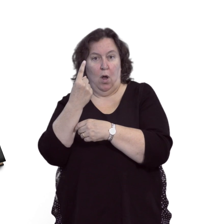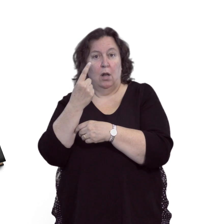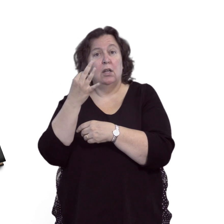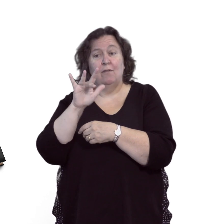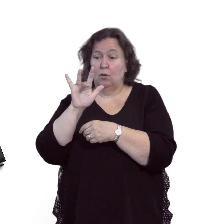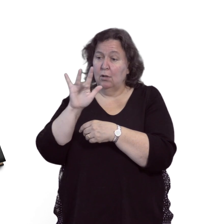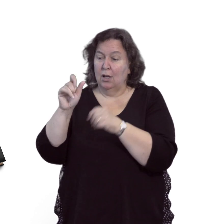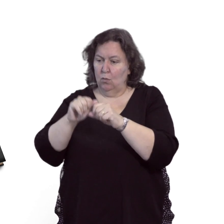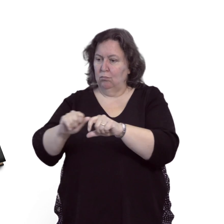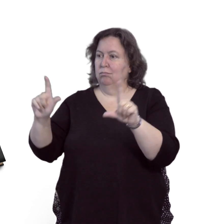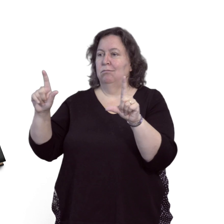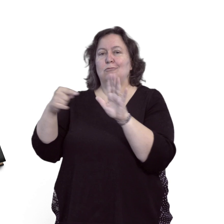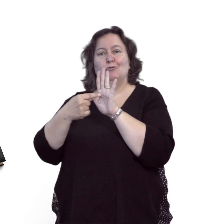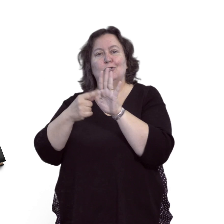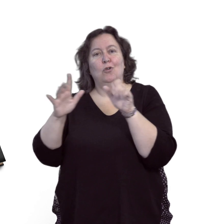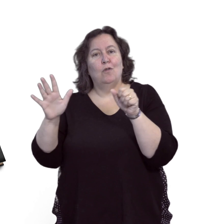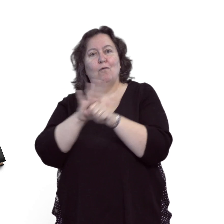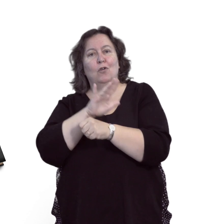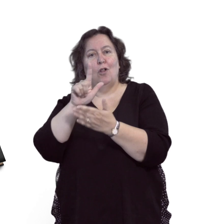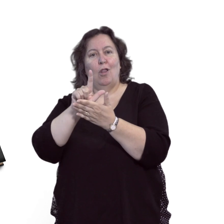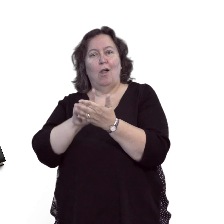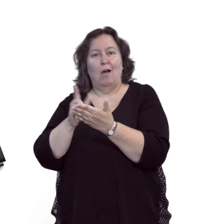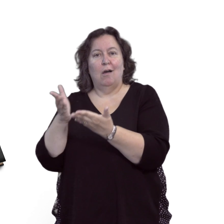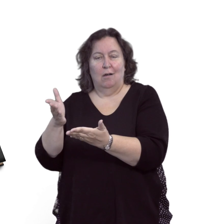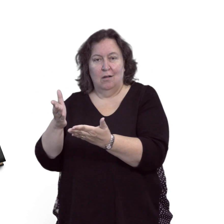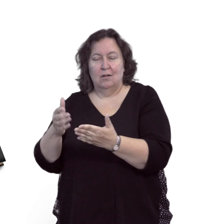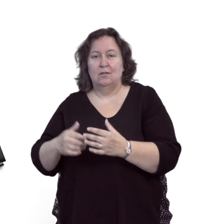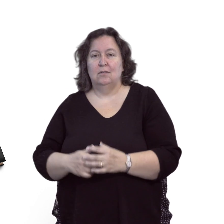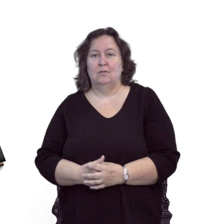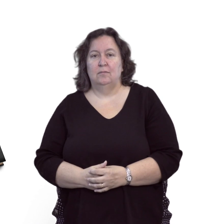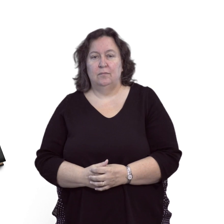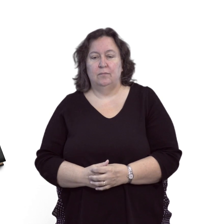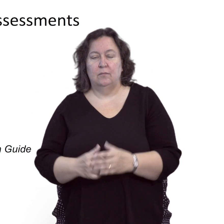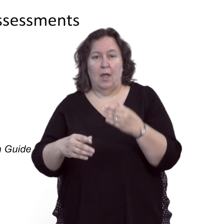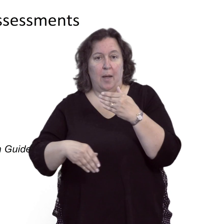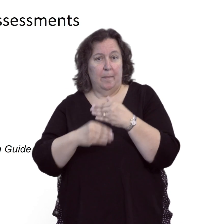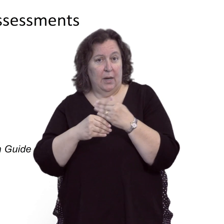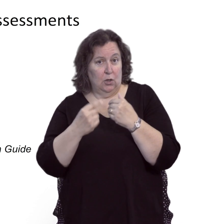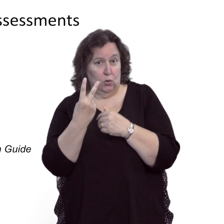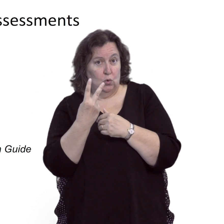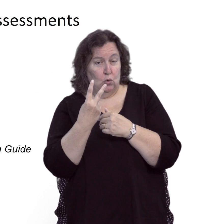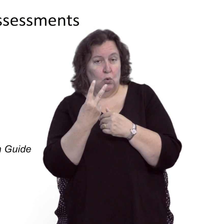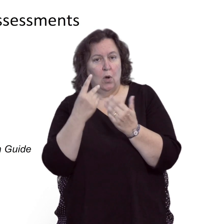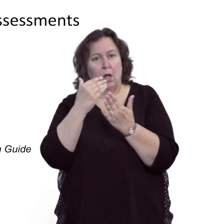and sources of information. Appendix II lists assessments that can be used to evaluate a student